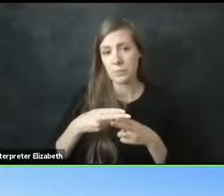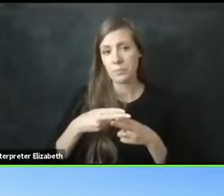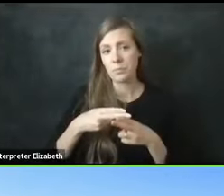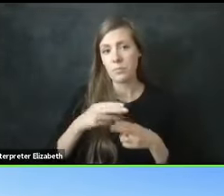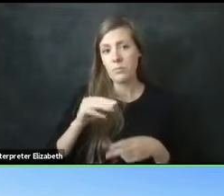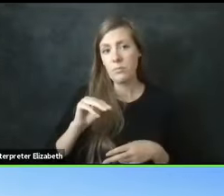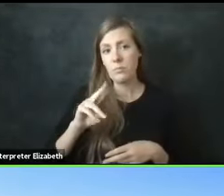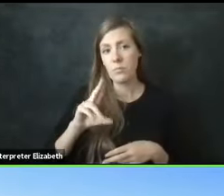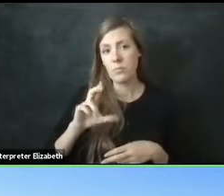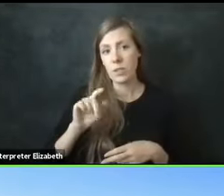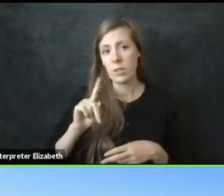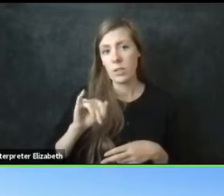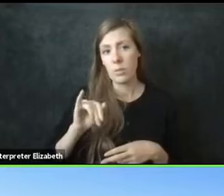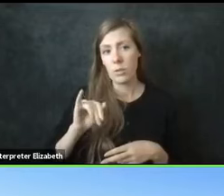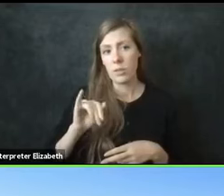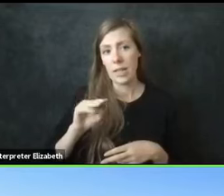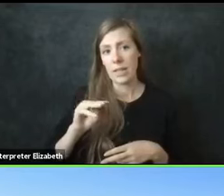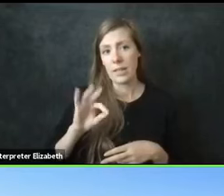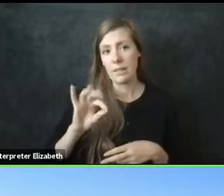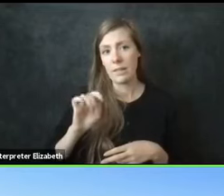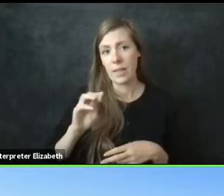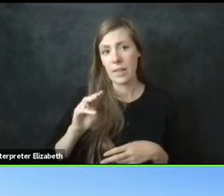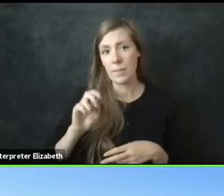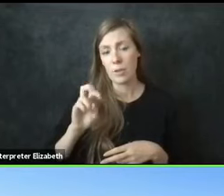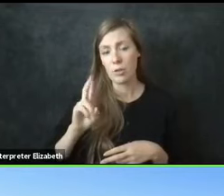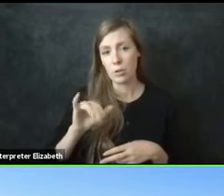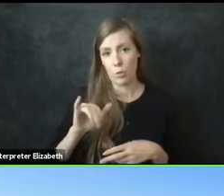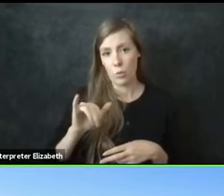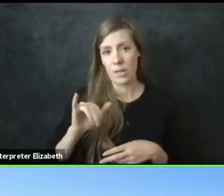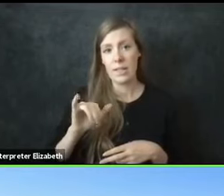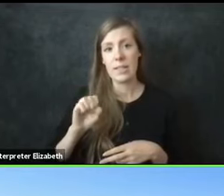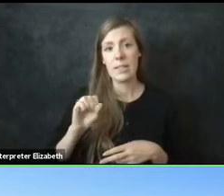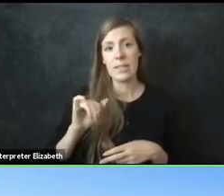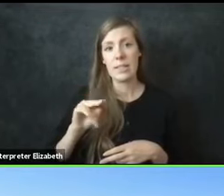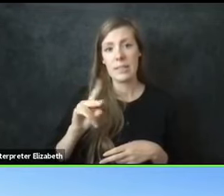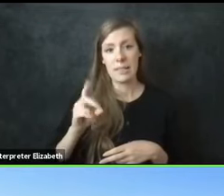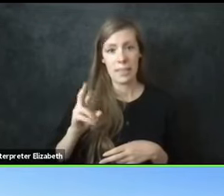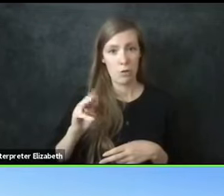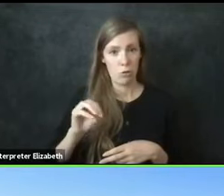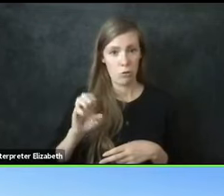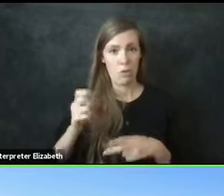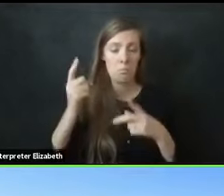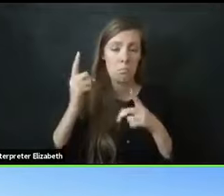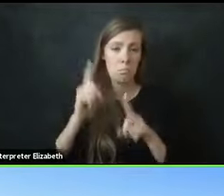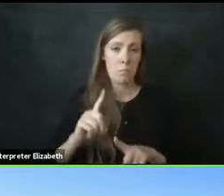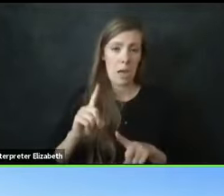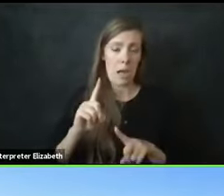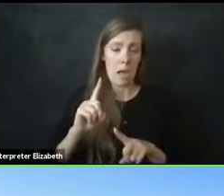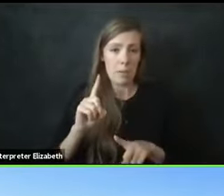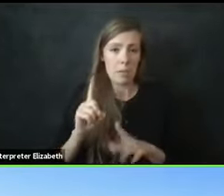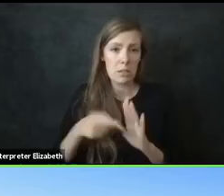children have occurred, and we have had cases within Sonoma County. Also, there have been many